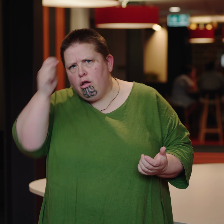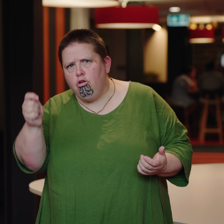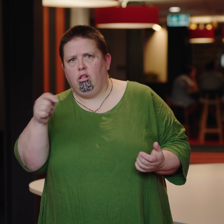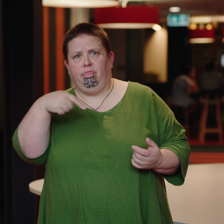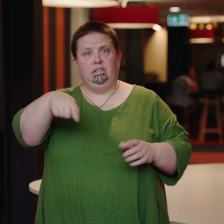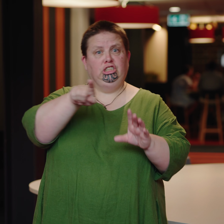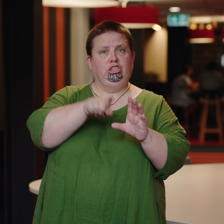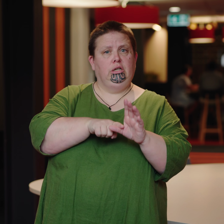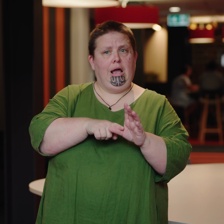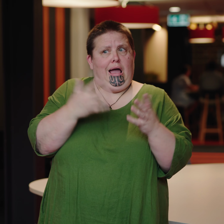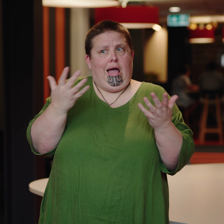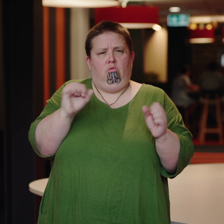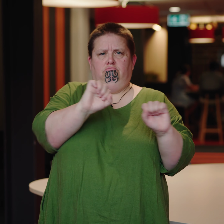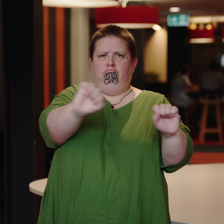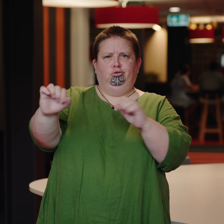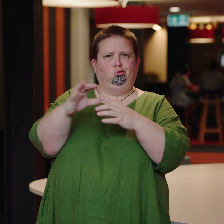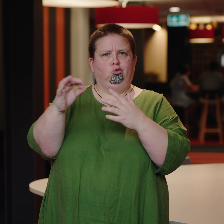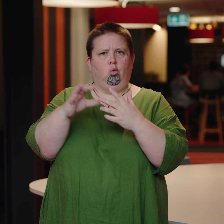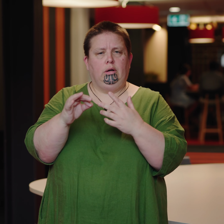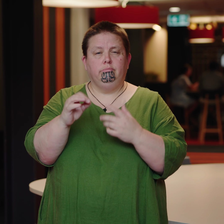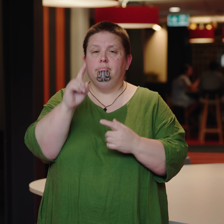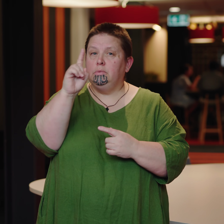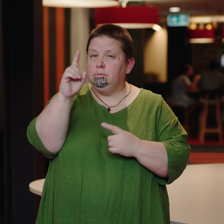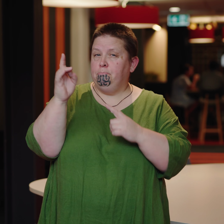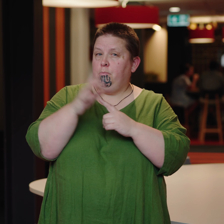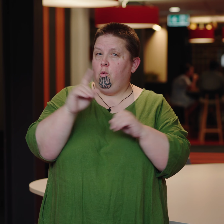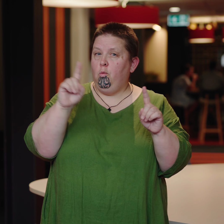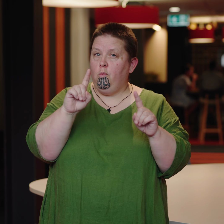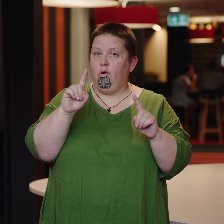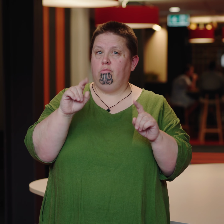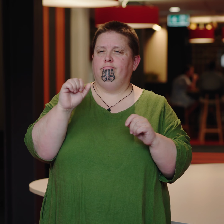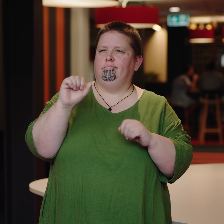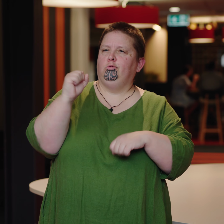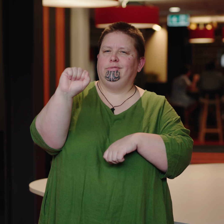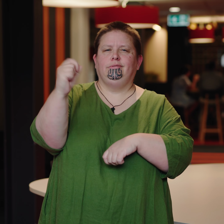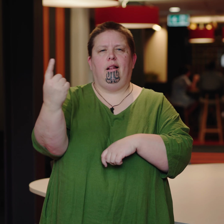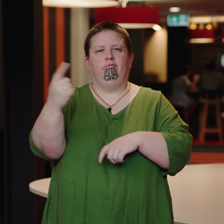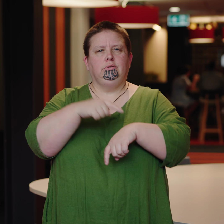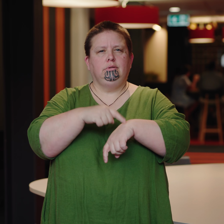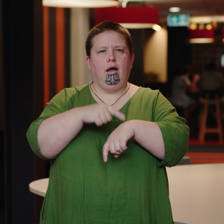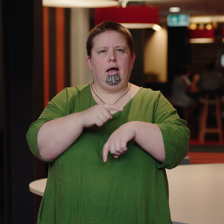However you celebrate or acknowledge this time of year, I hope you find some time